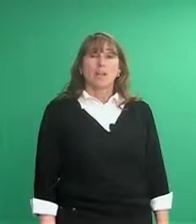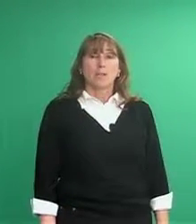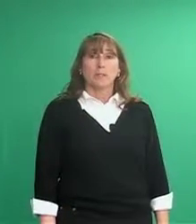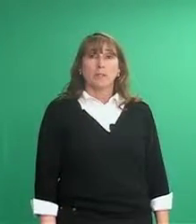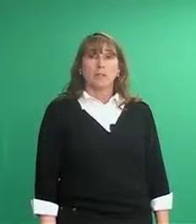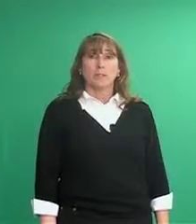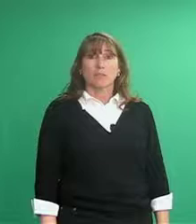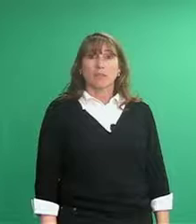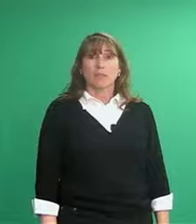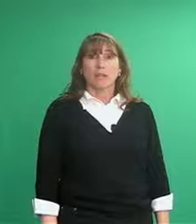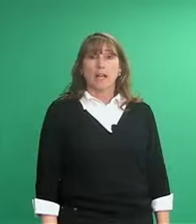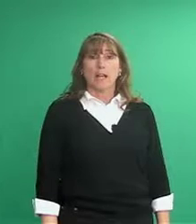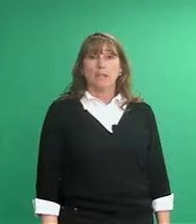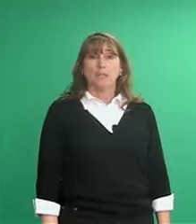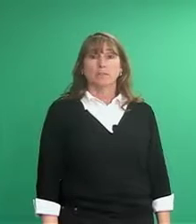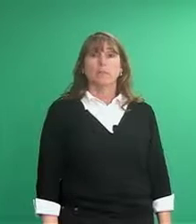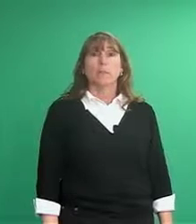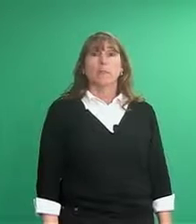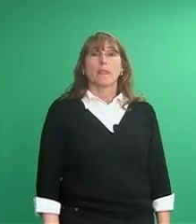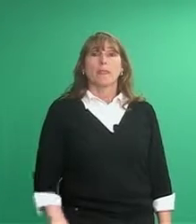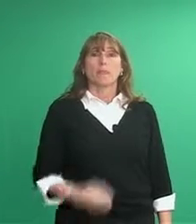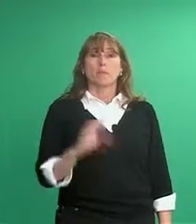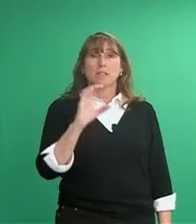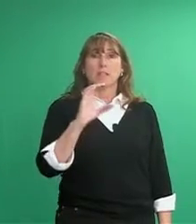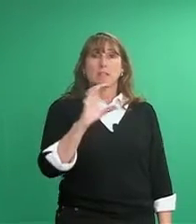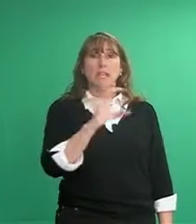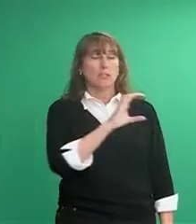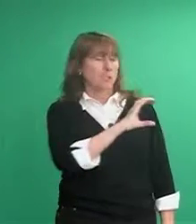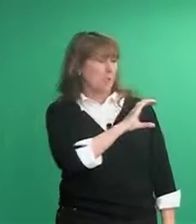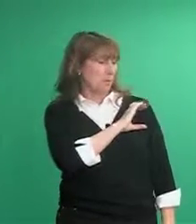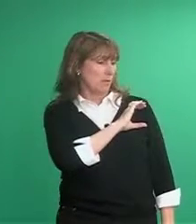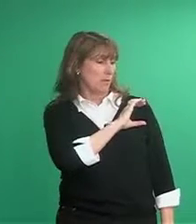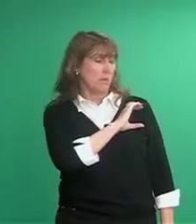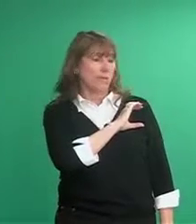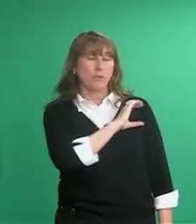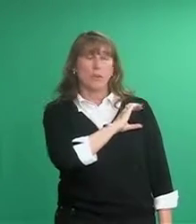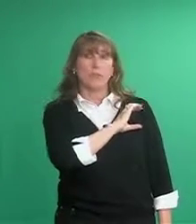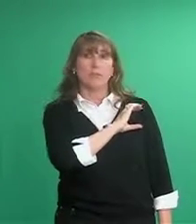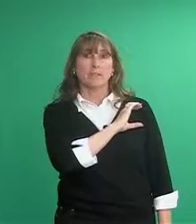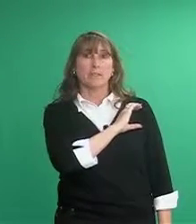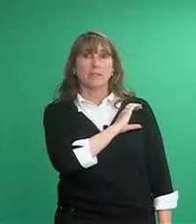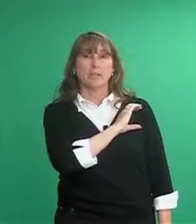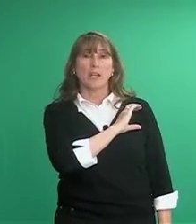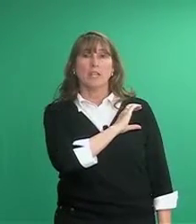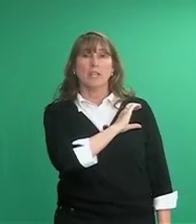police or cop is with the C handshape over on the side to your chest